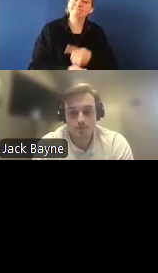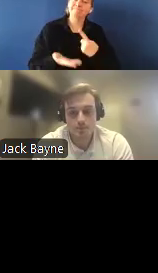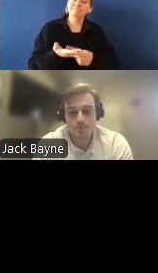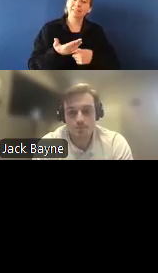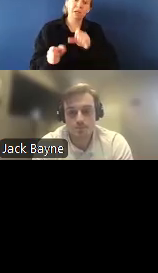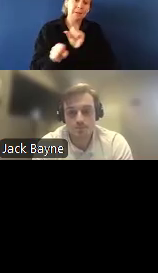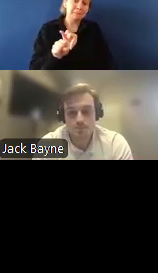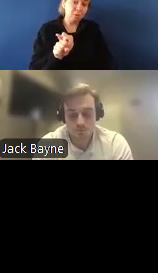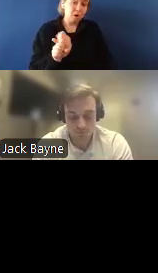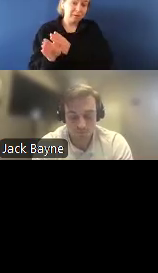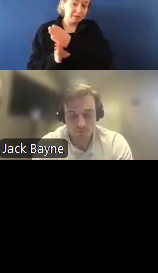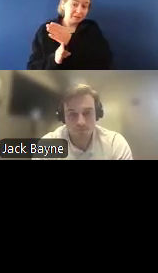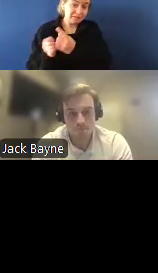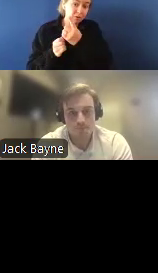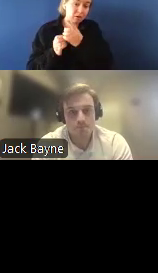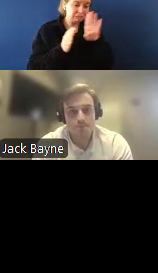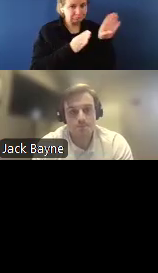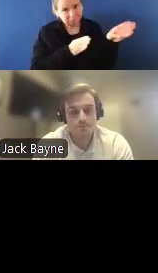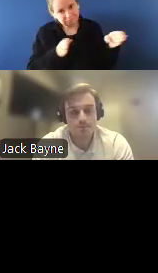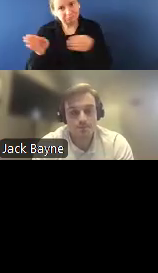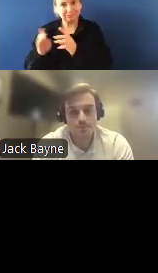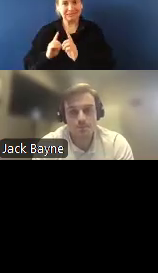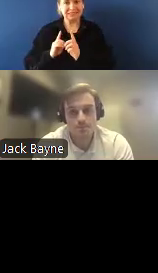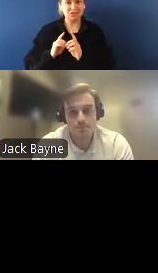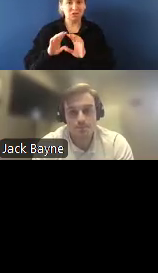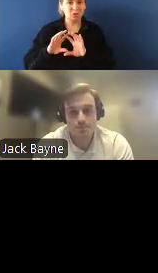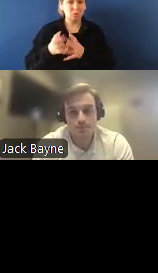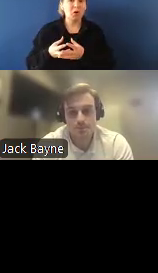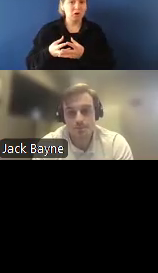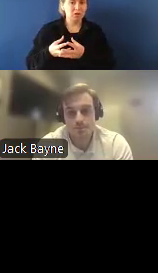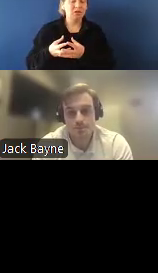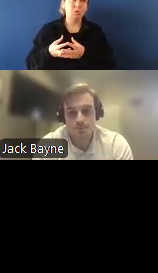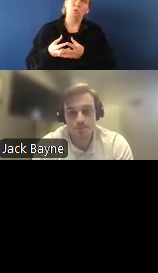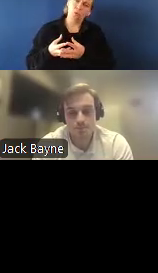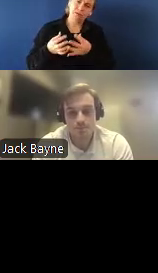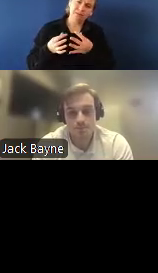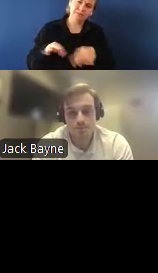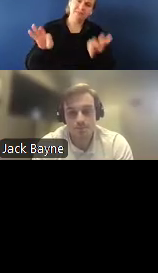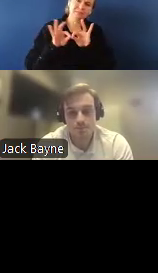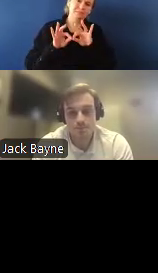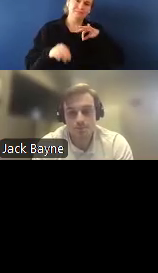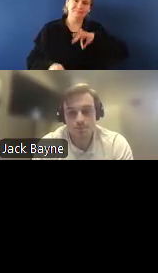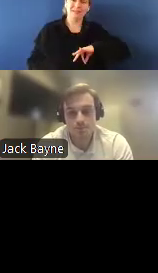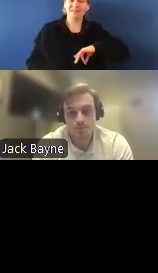with everybody moving into the digital, you know, so this was a huge thing. They were all